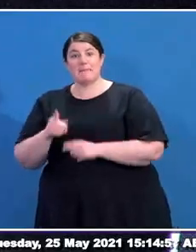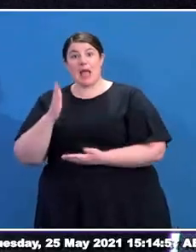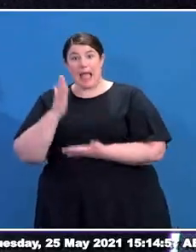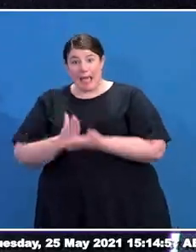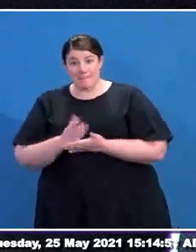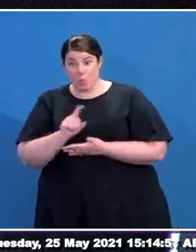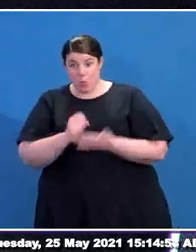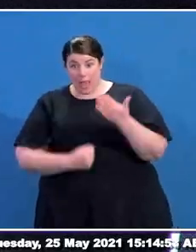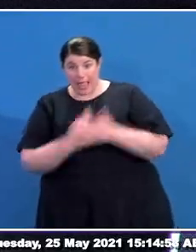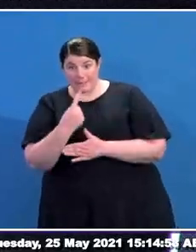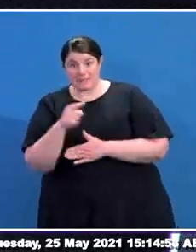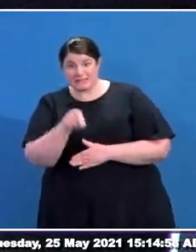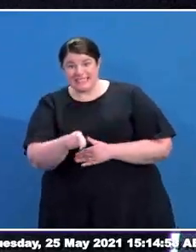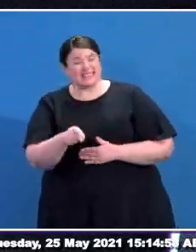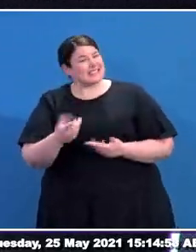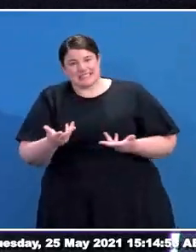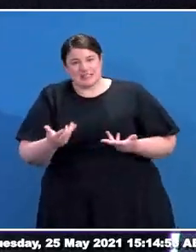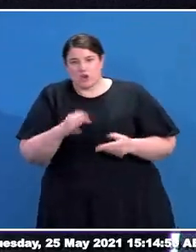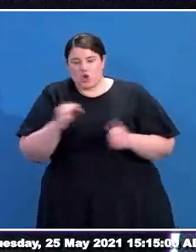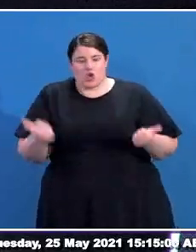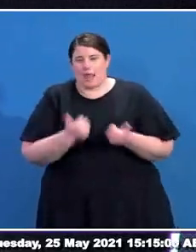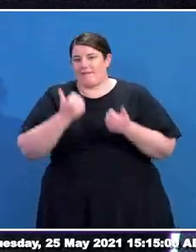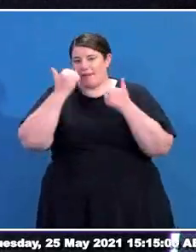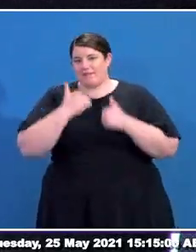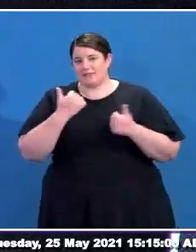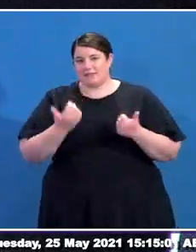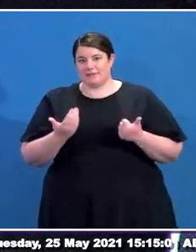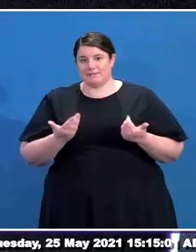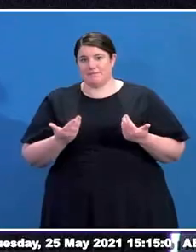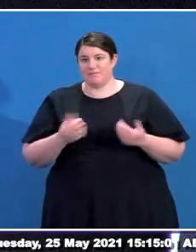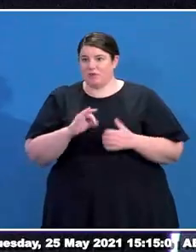felt could not be sustained because I just didn't have enough weight either way.